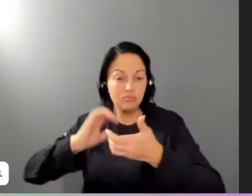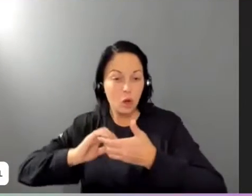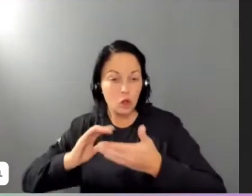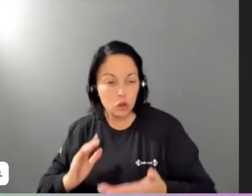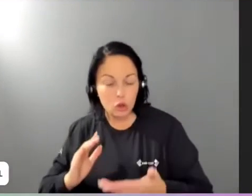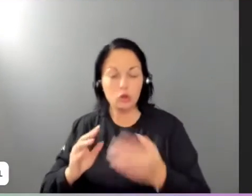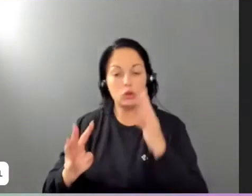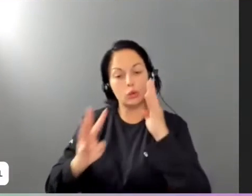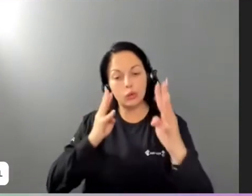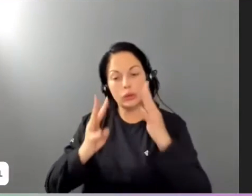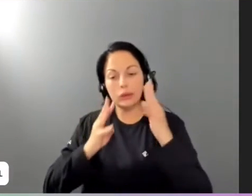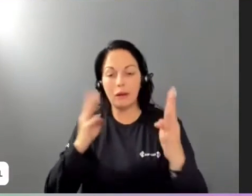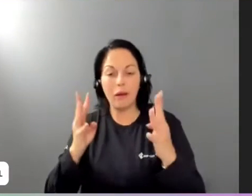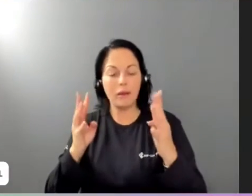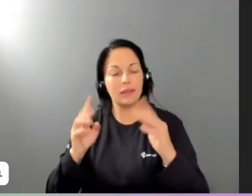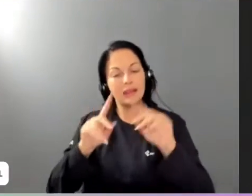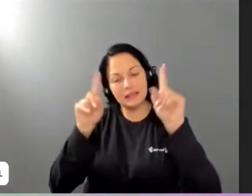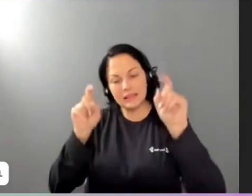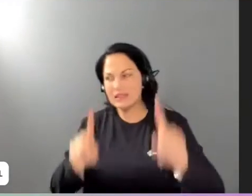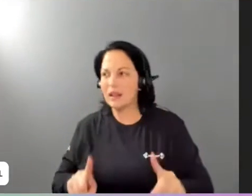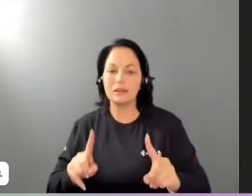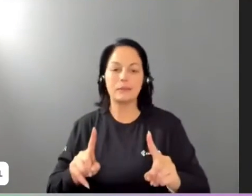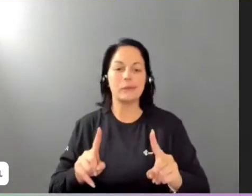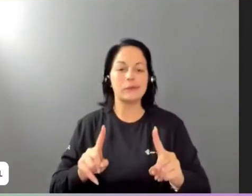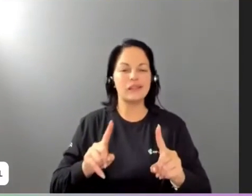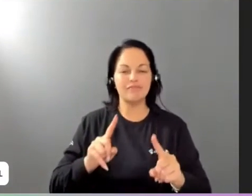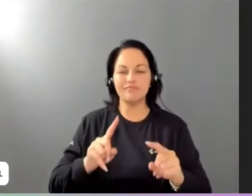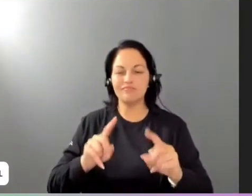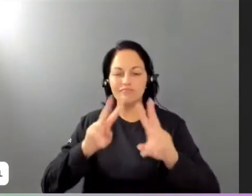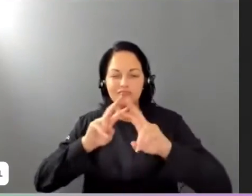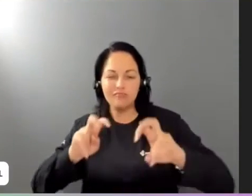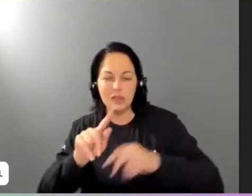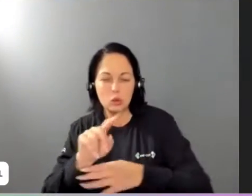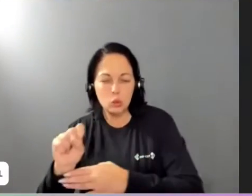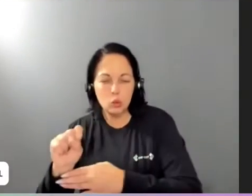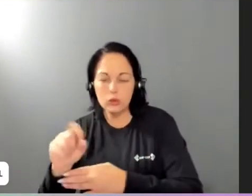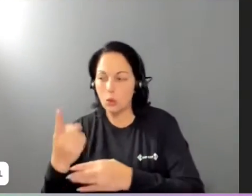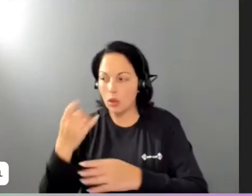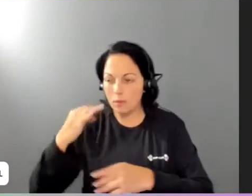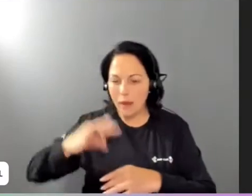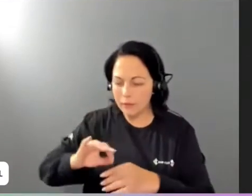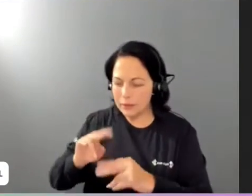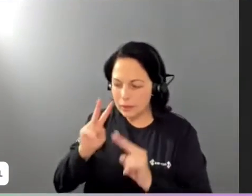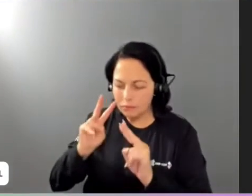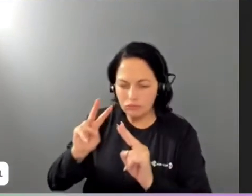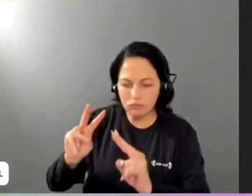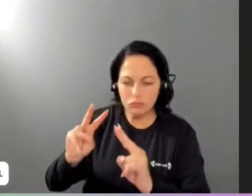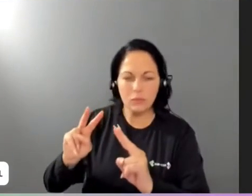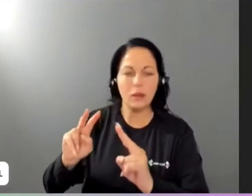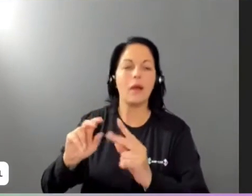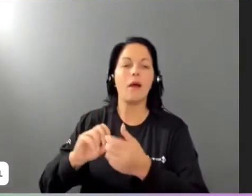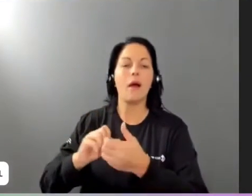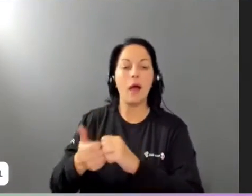of over the years , I've worked with partners to create suites of these assessment tools. I think